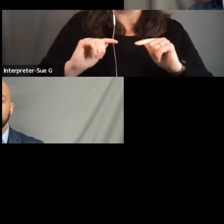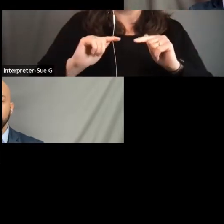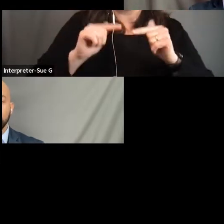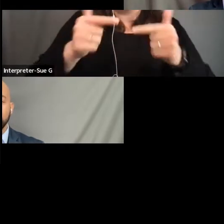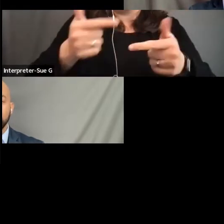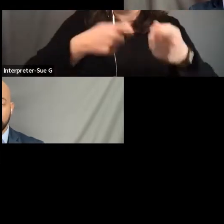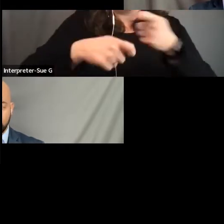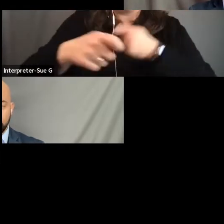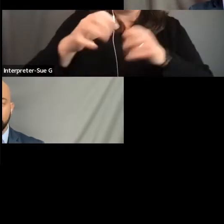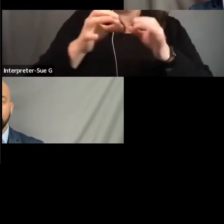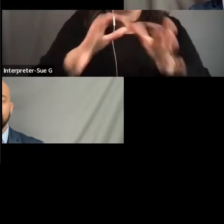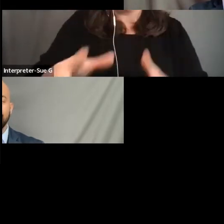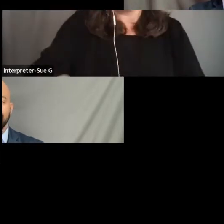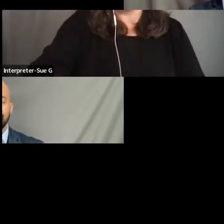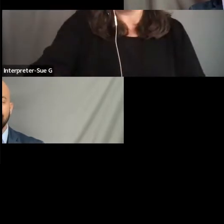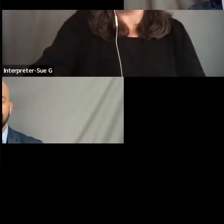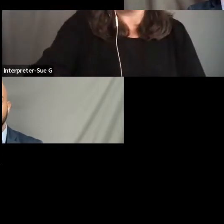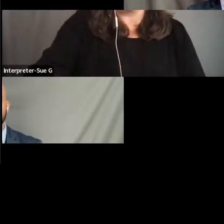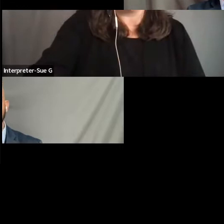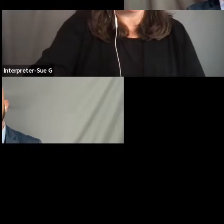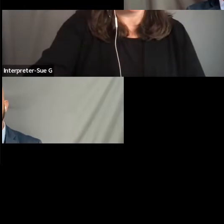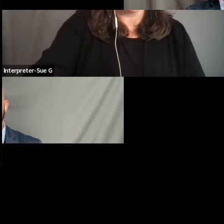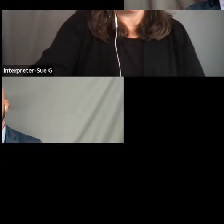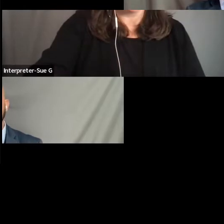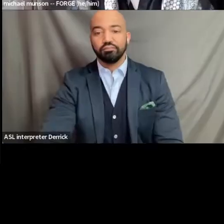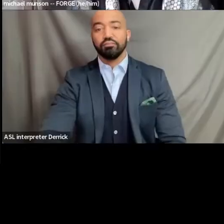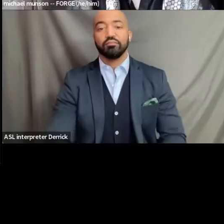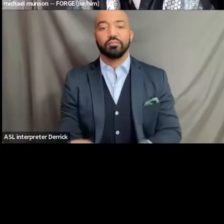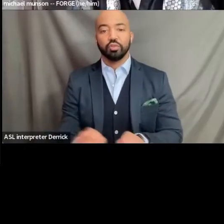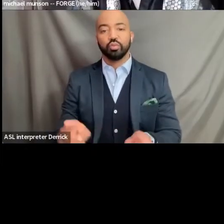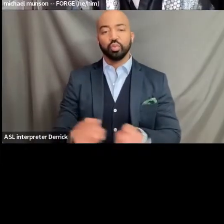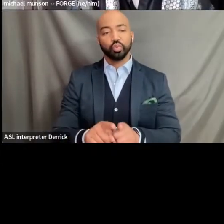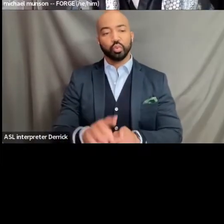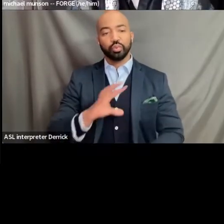trans kids are attempting suicide as well as trans adults.